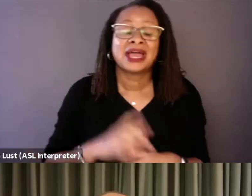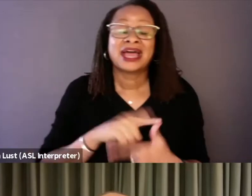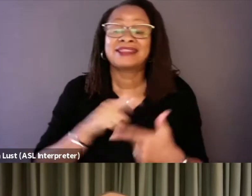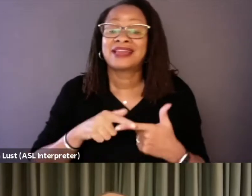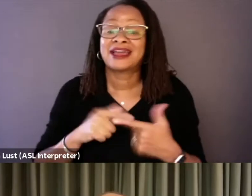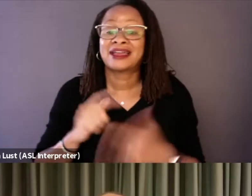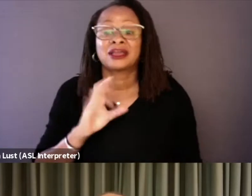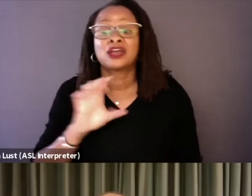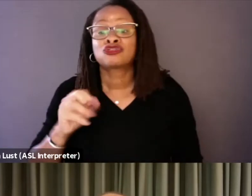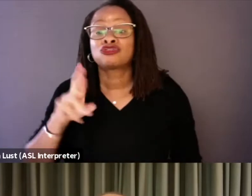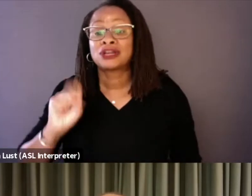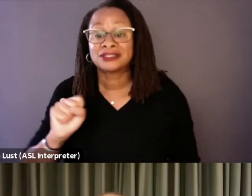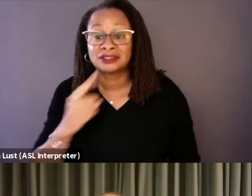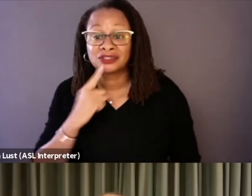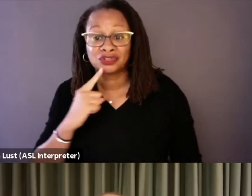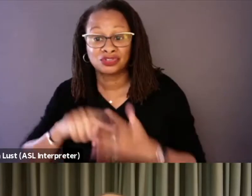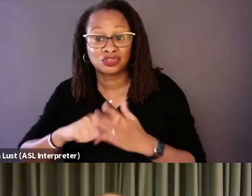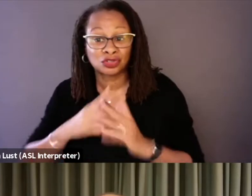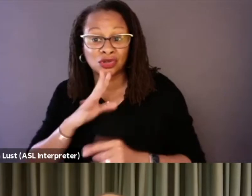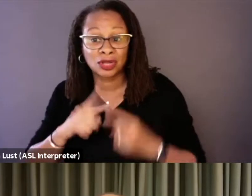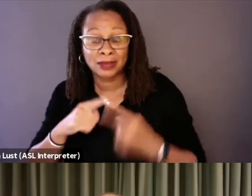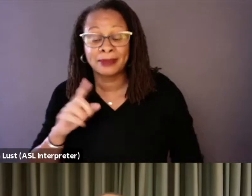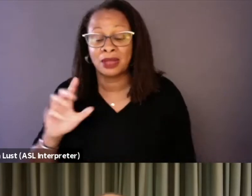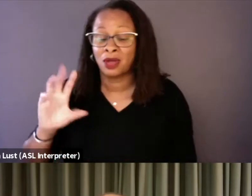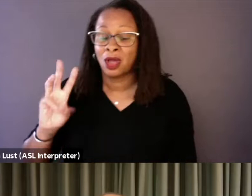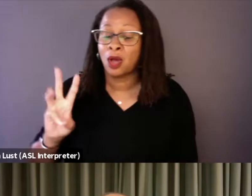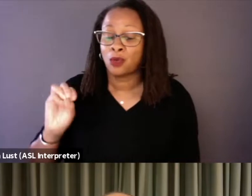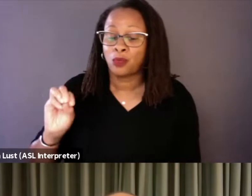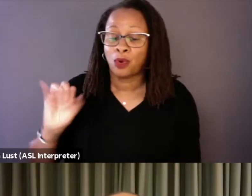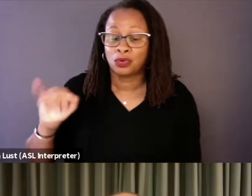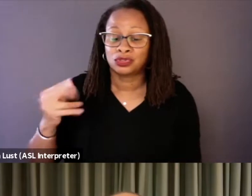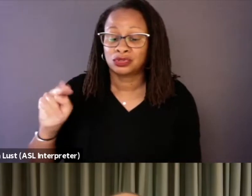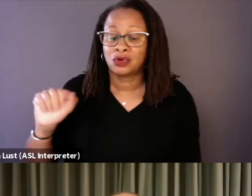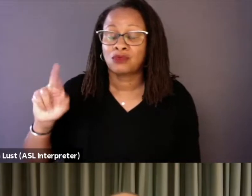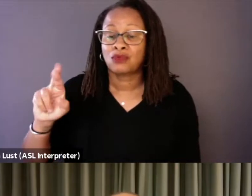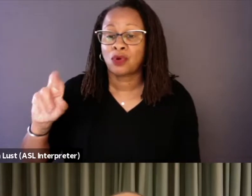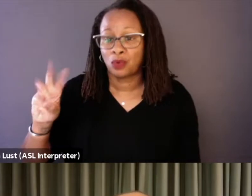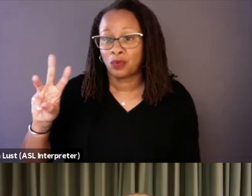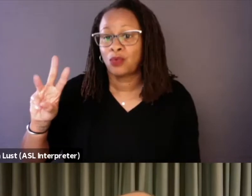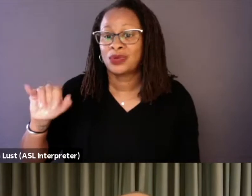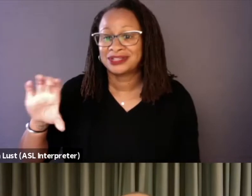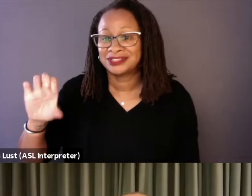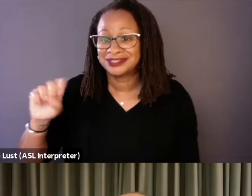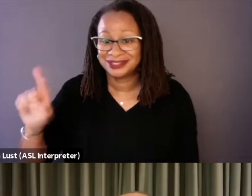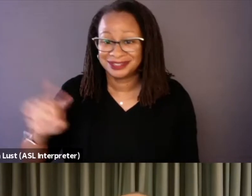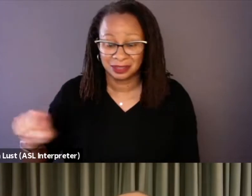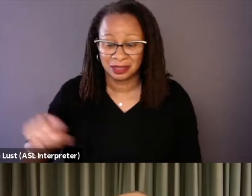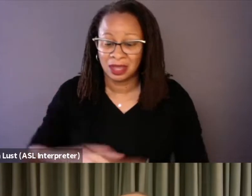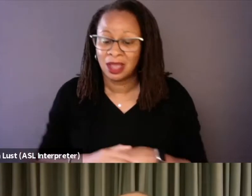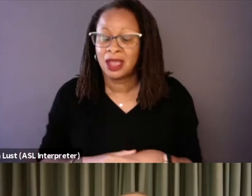What was so interesting to us about doing it was that they were such opposites and yet they were contemporaries of each other,